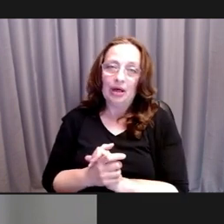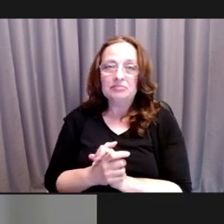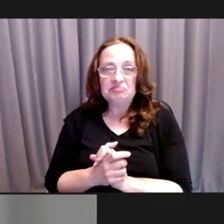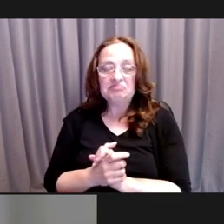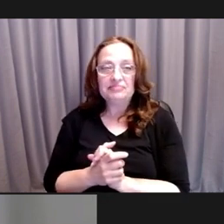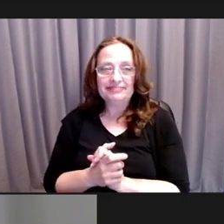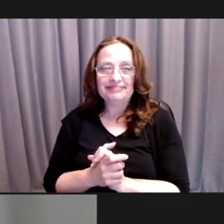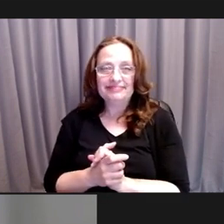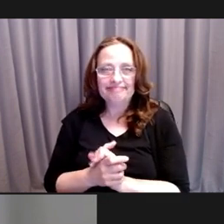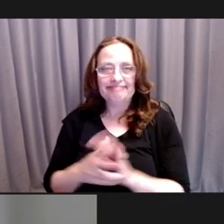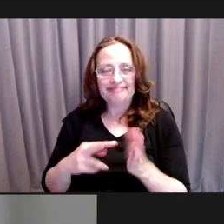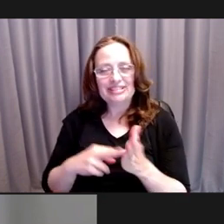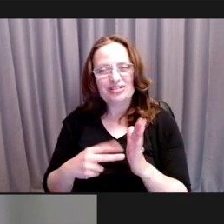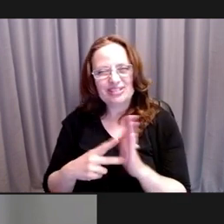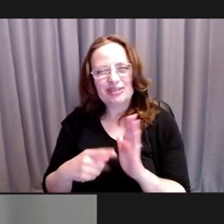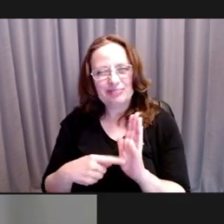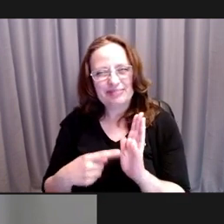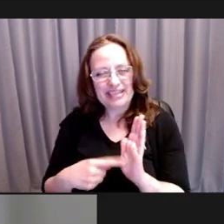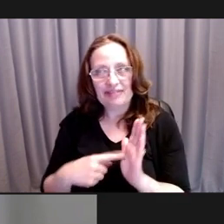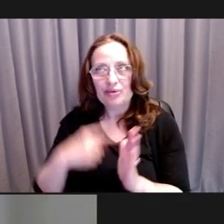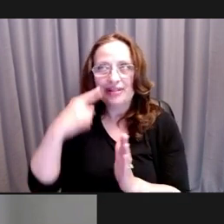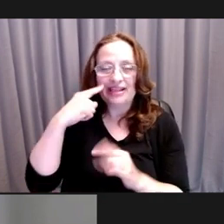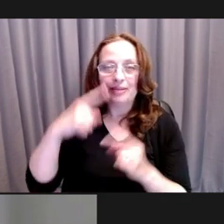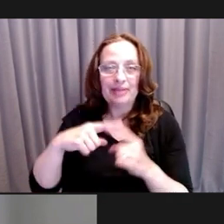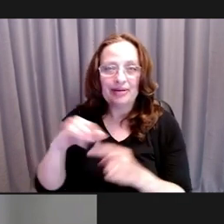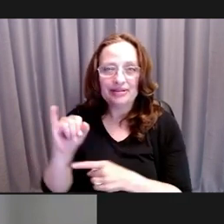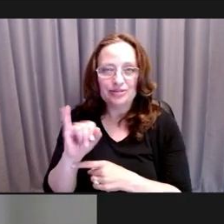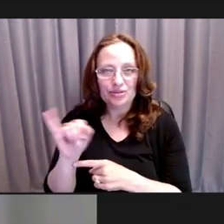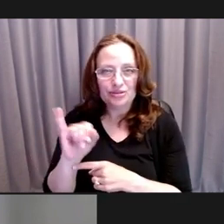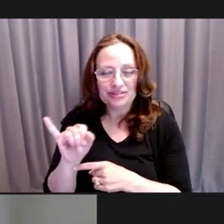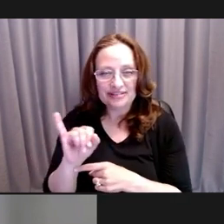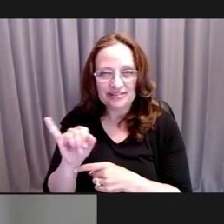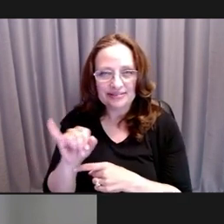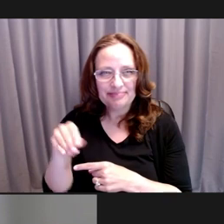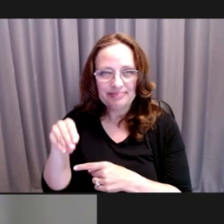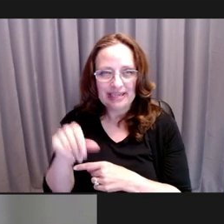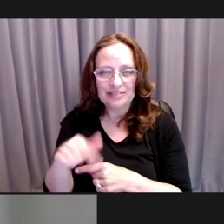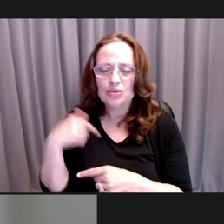issue. So I always... At least in my practice, will always talk to families about it, and will